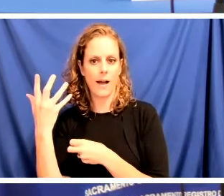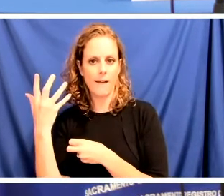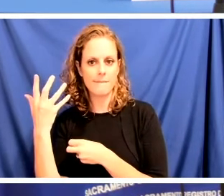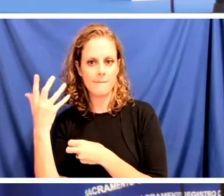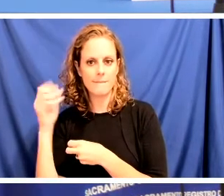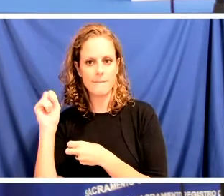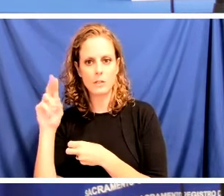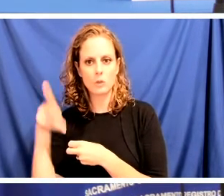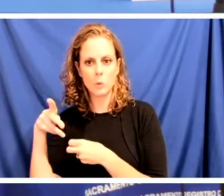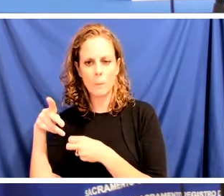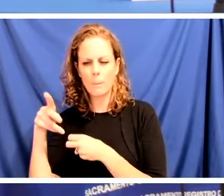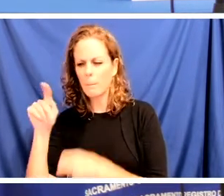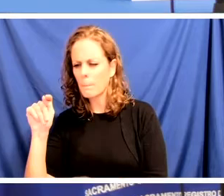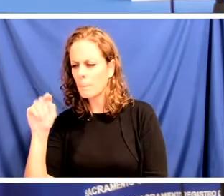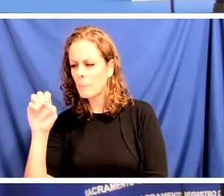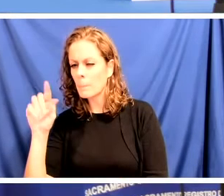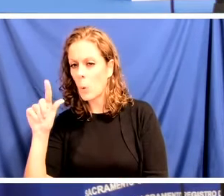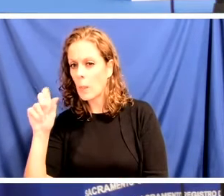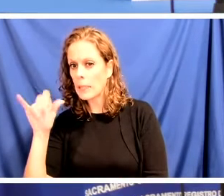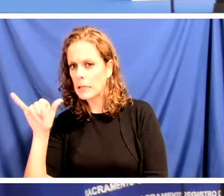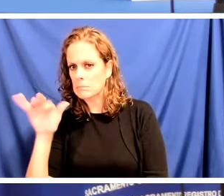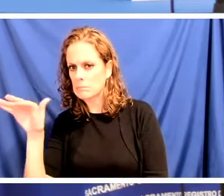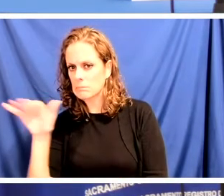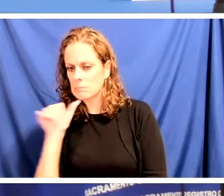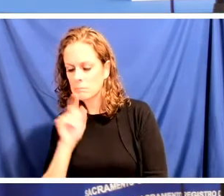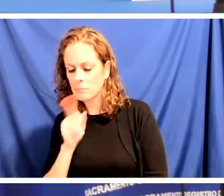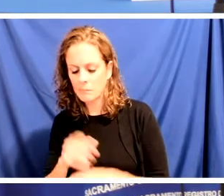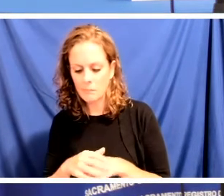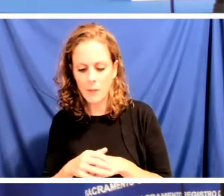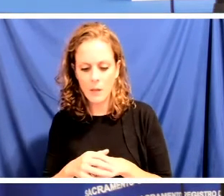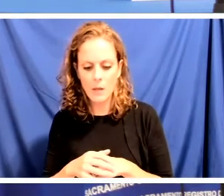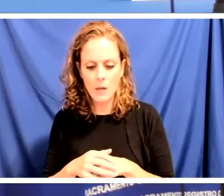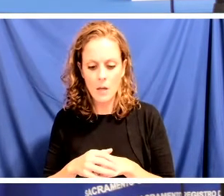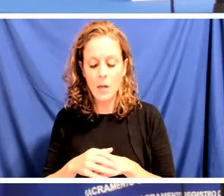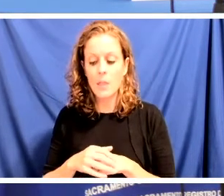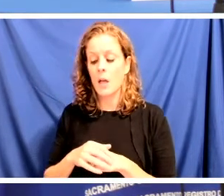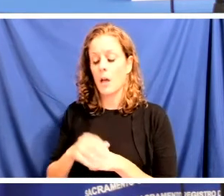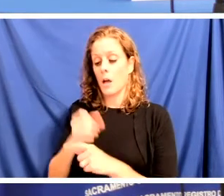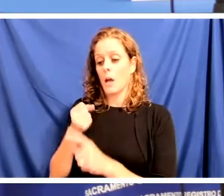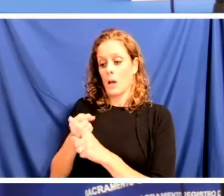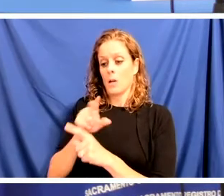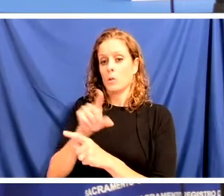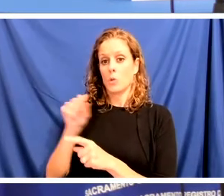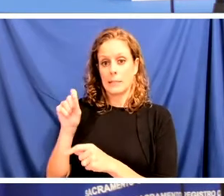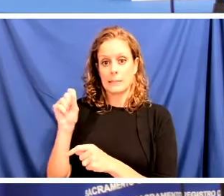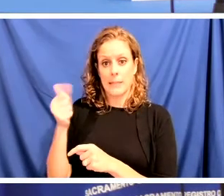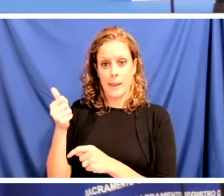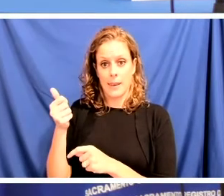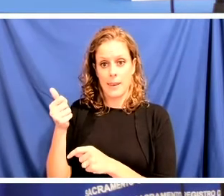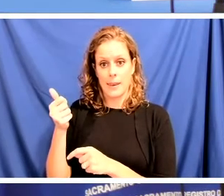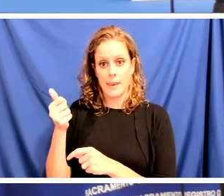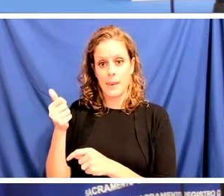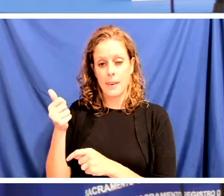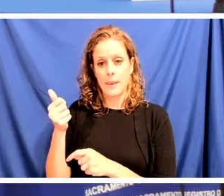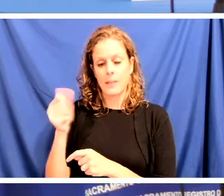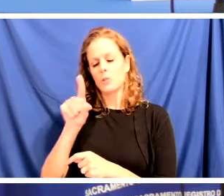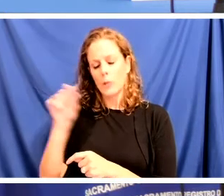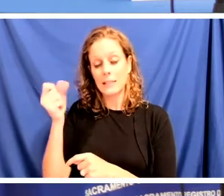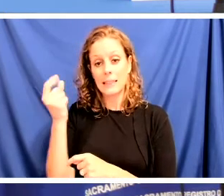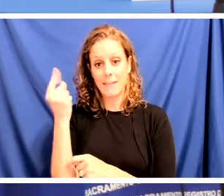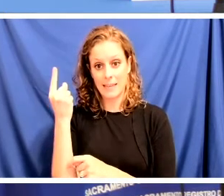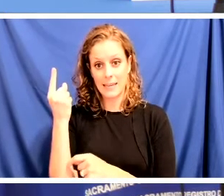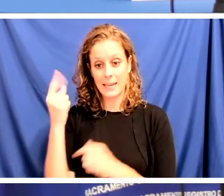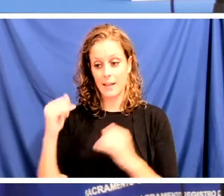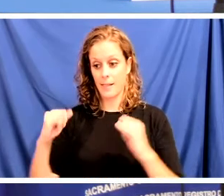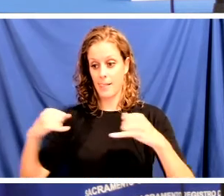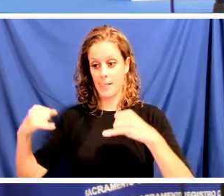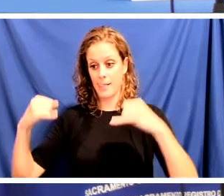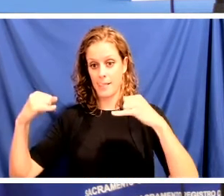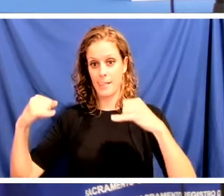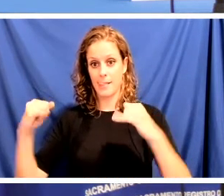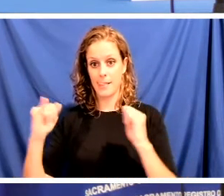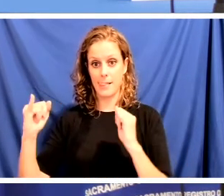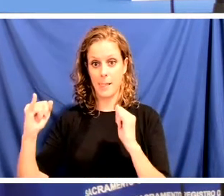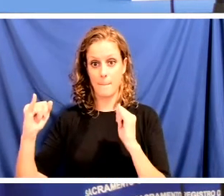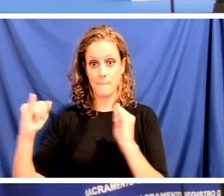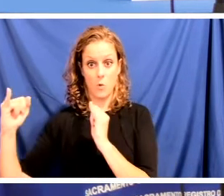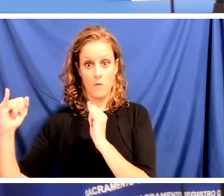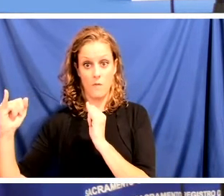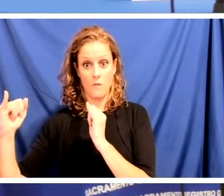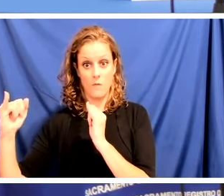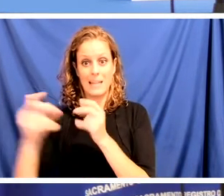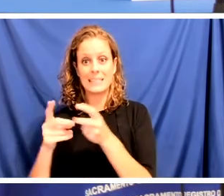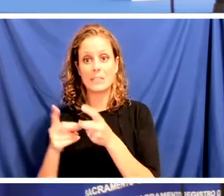SacGov: Subsequent to some of the line movements that occurred during the redistricting effort back in 2011 district one claimed old town floren.